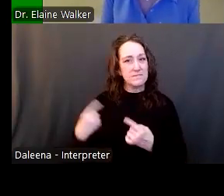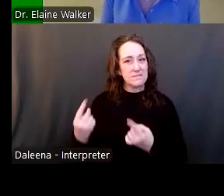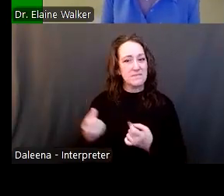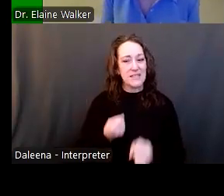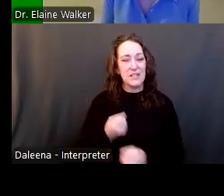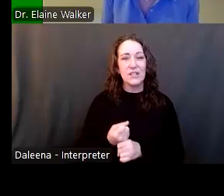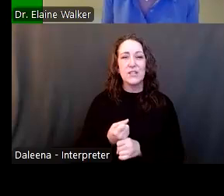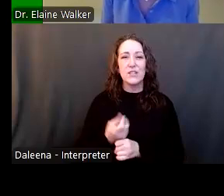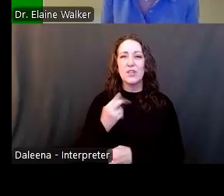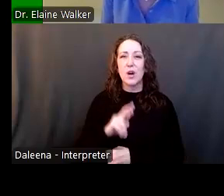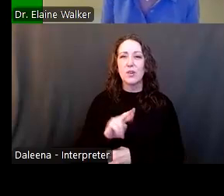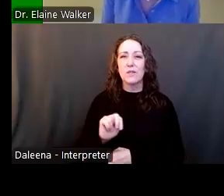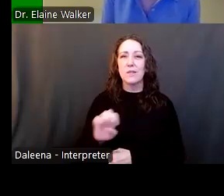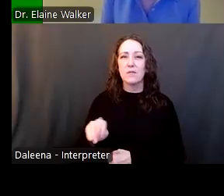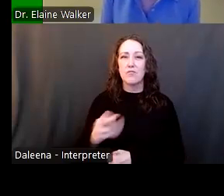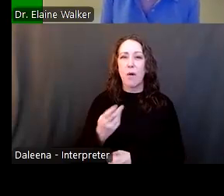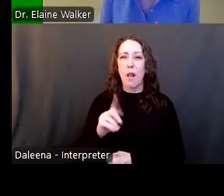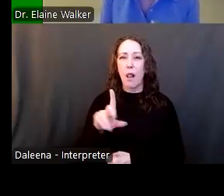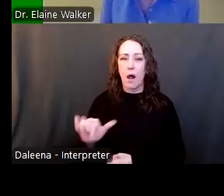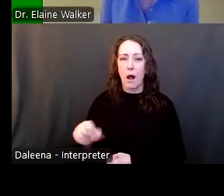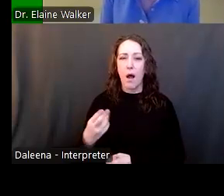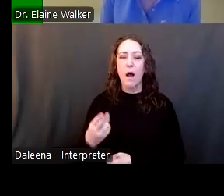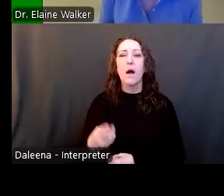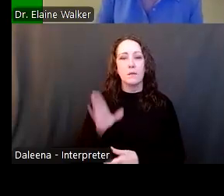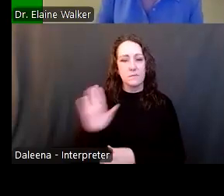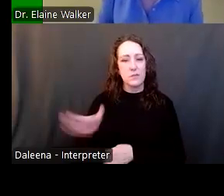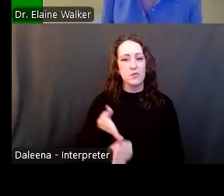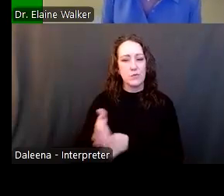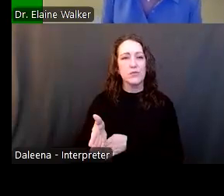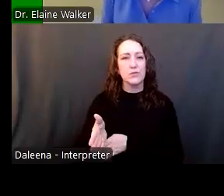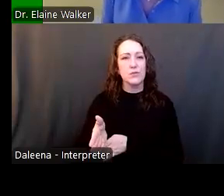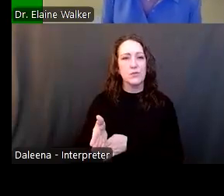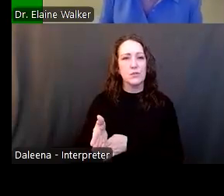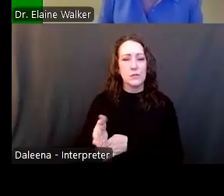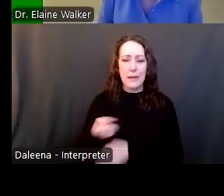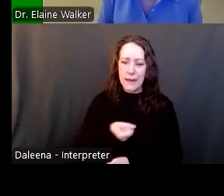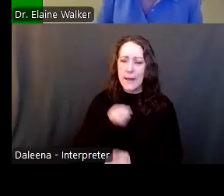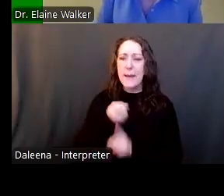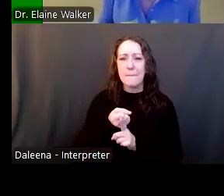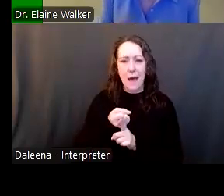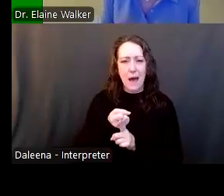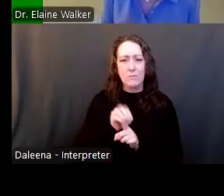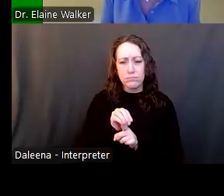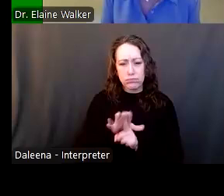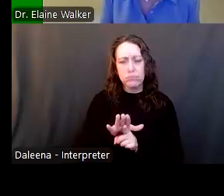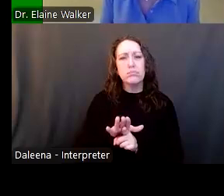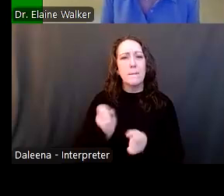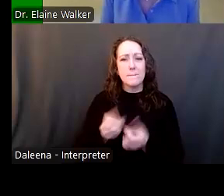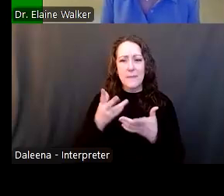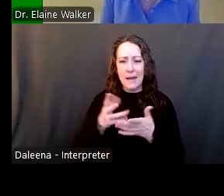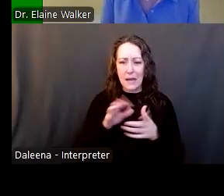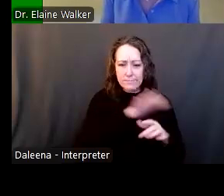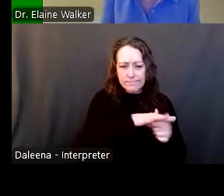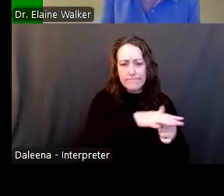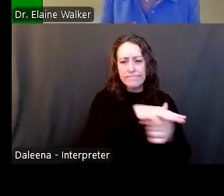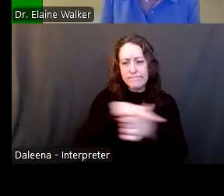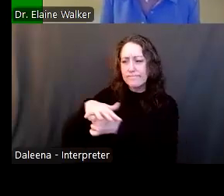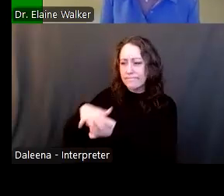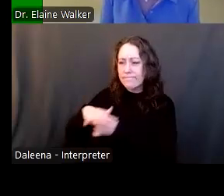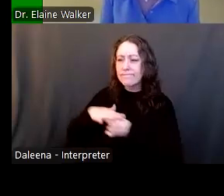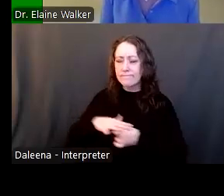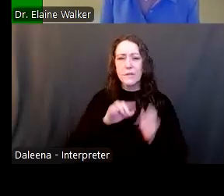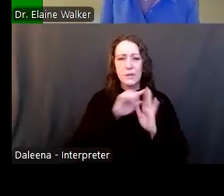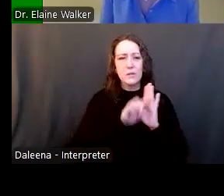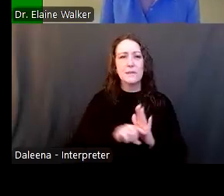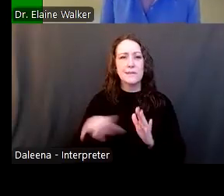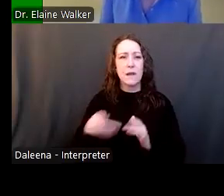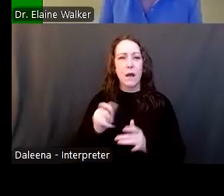Dr nsa's career is his impact in so many domains of research on psychotic disorders especially